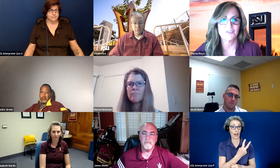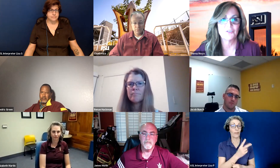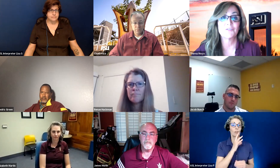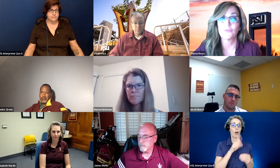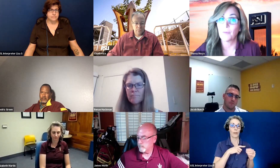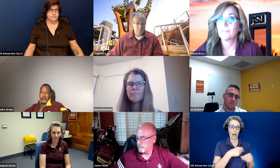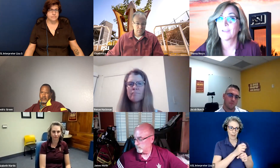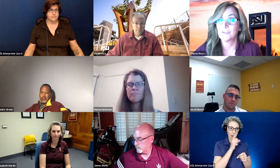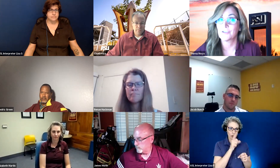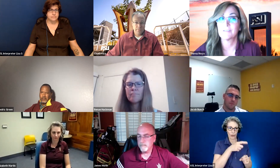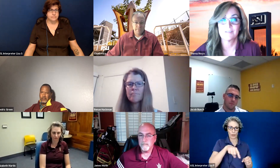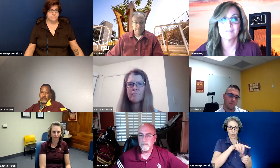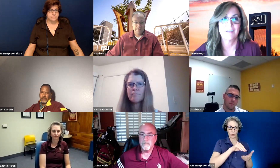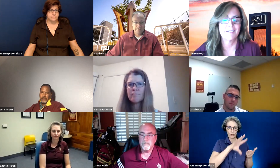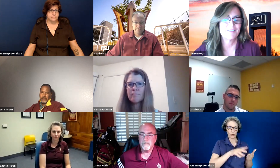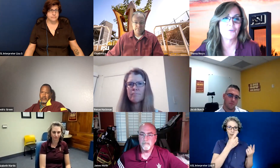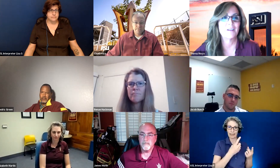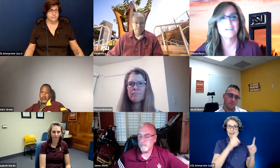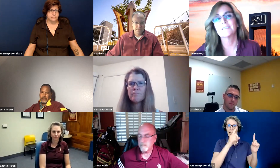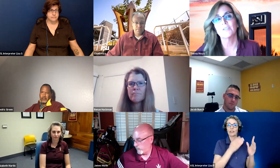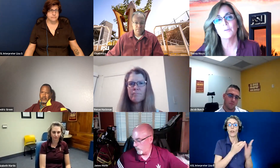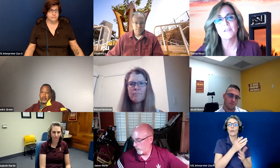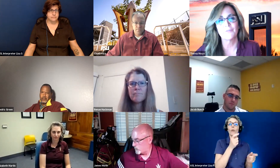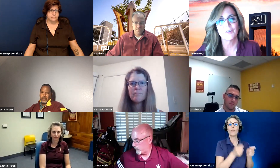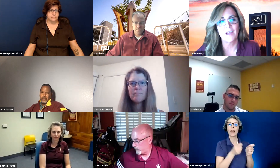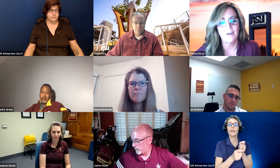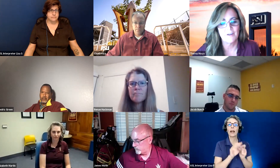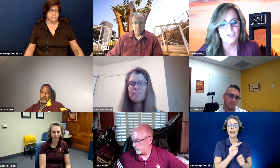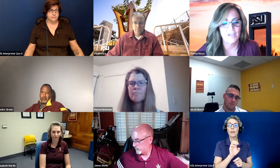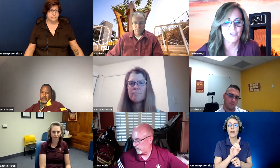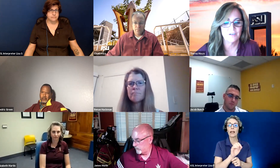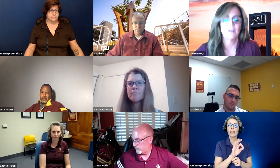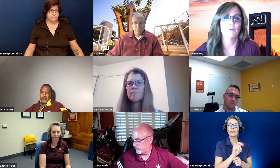of students through modifications, right? So it's a little bit different in higher education.